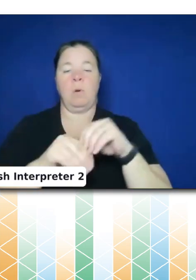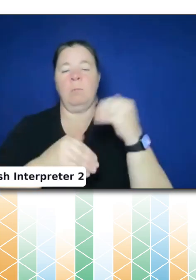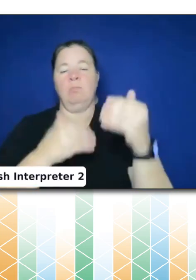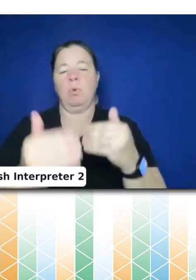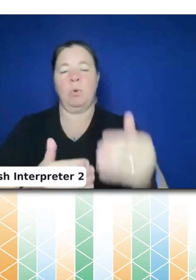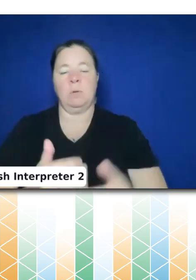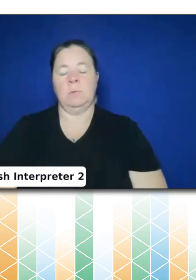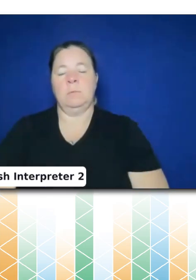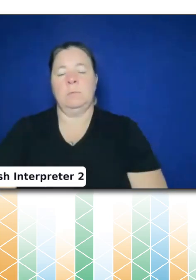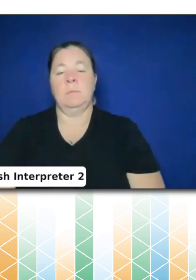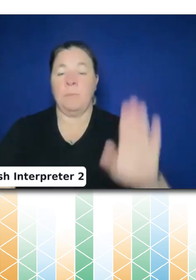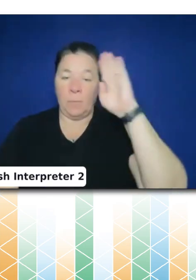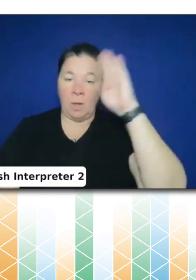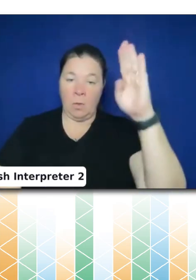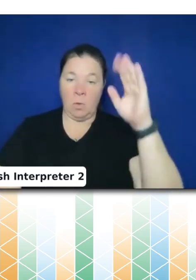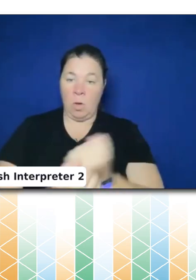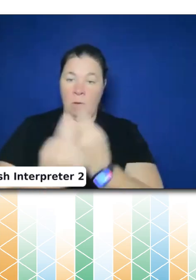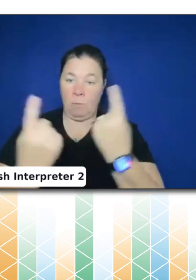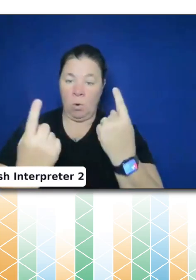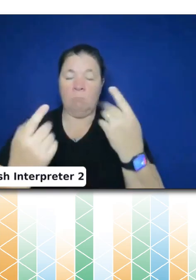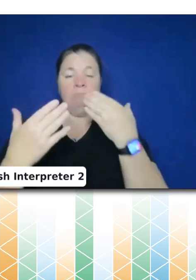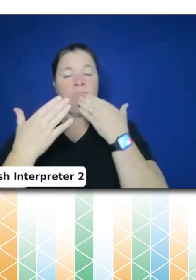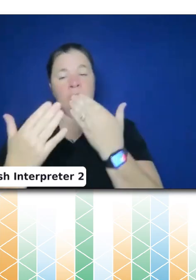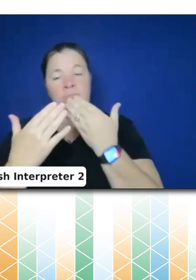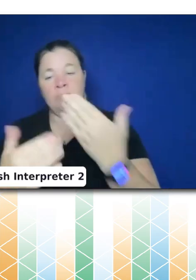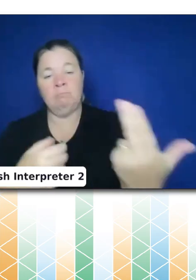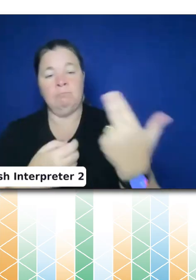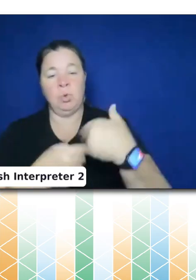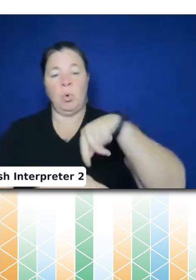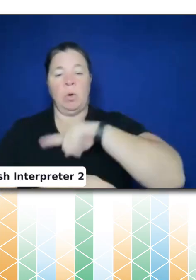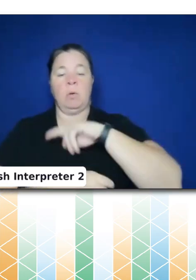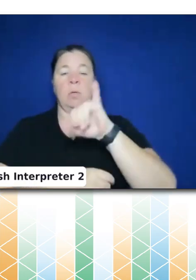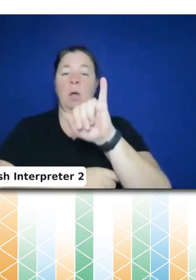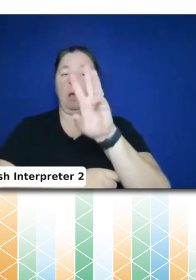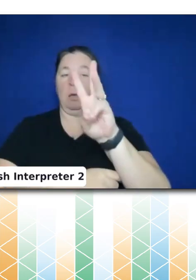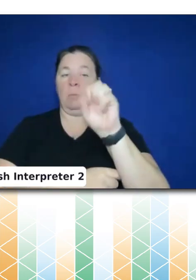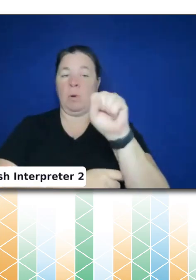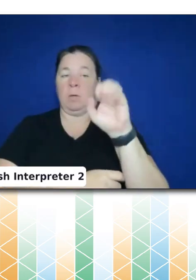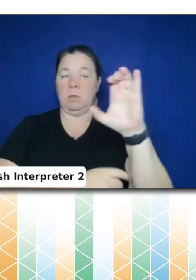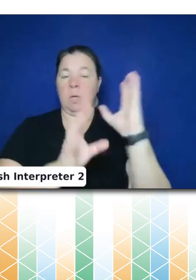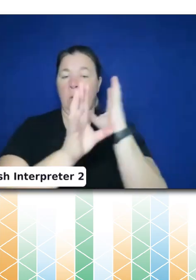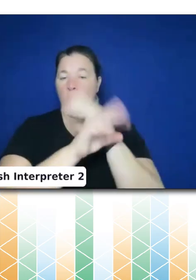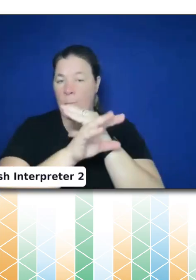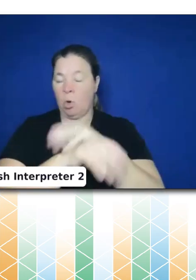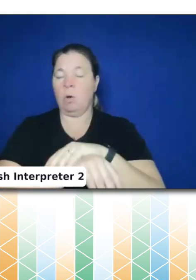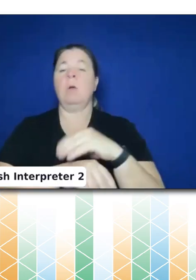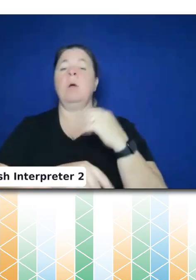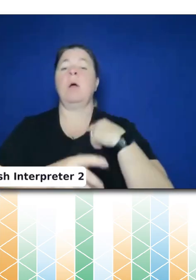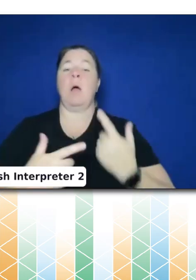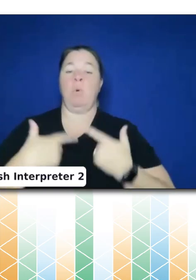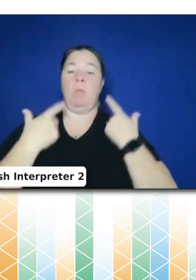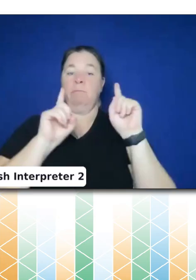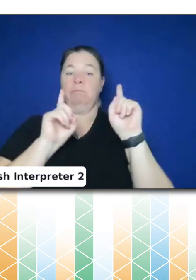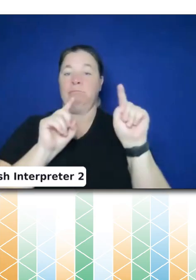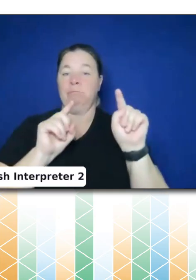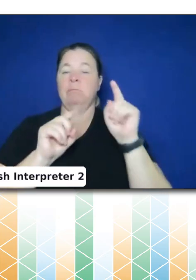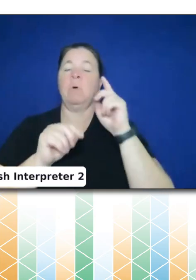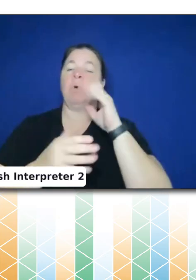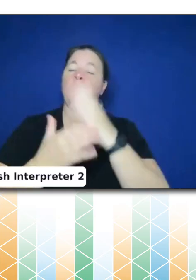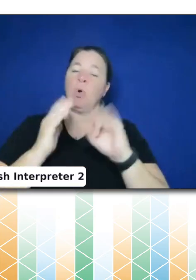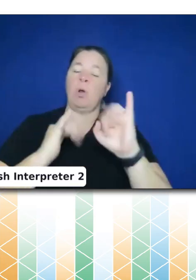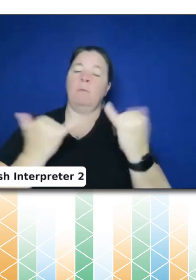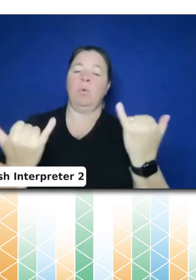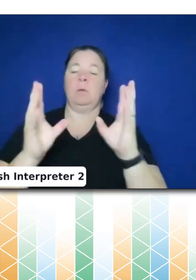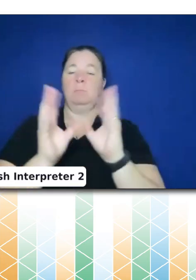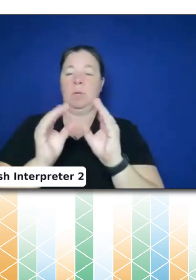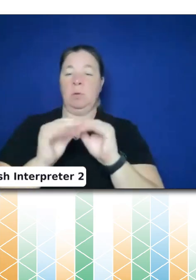Hello, everyone, and thanks so much for joining us at another IWSCC webinar. Thanks so much to our live attendees for being a part of today's session, and if you're catching this webinar.